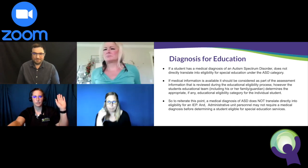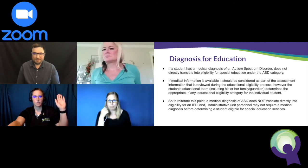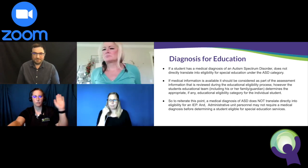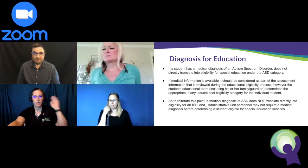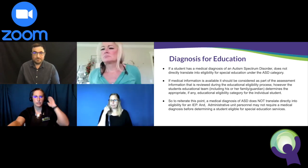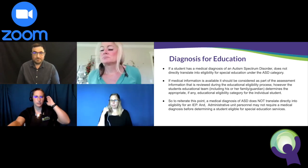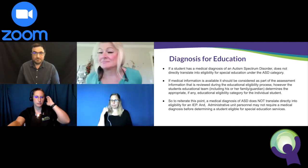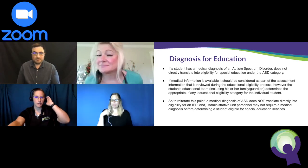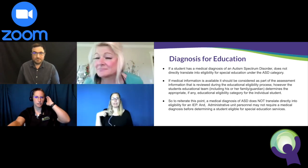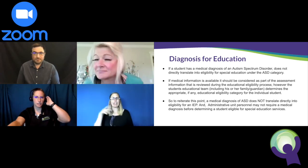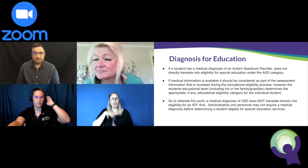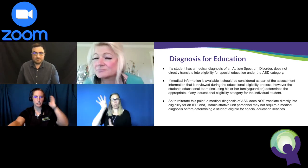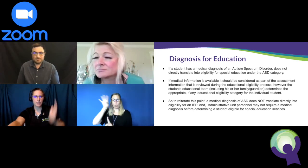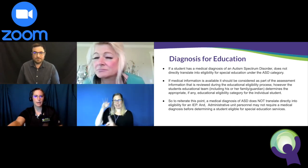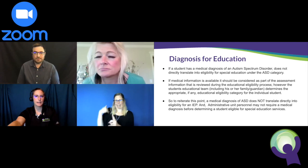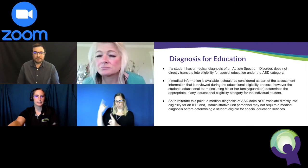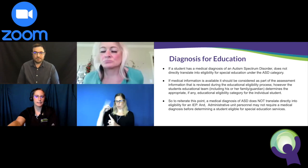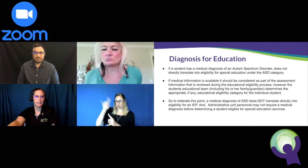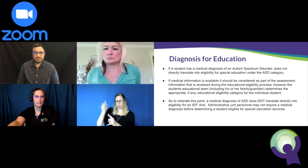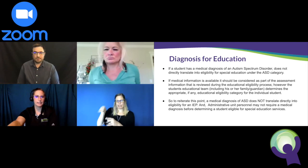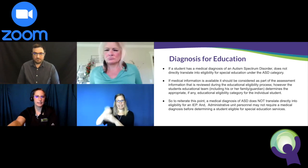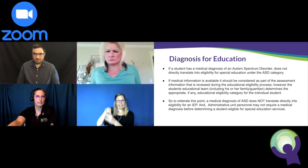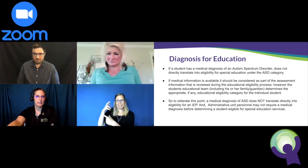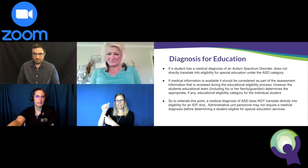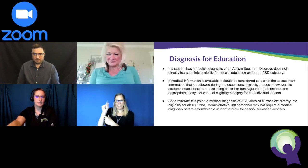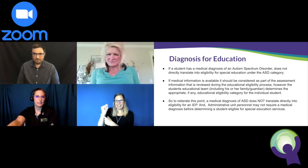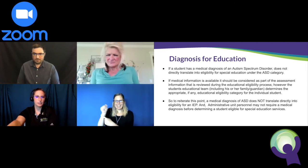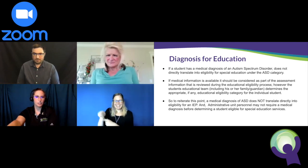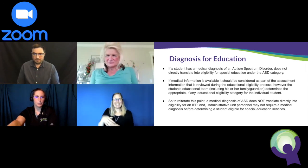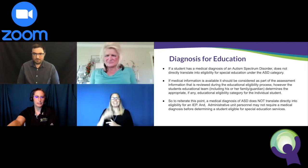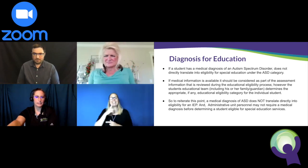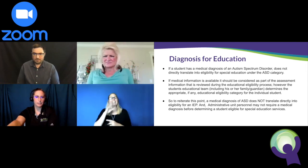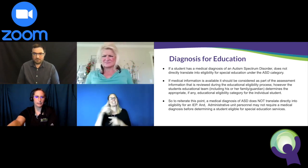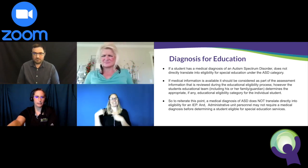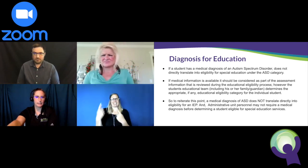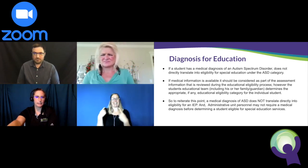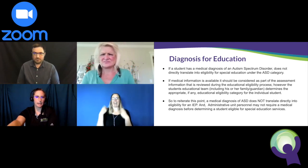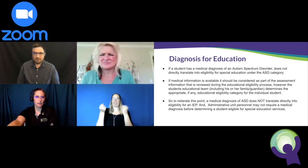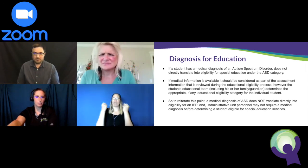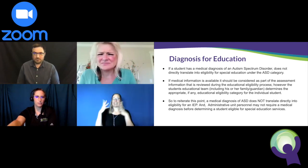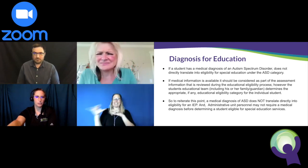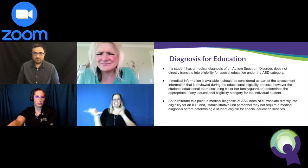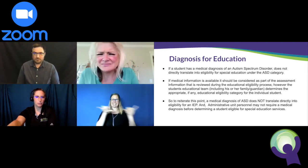Ronda there's a question in the chat box and it says: since there's so many similarities, how do you filter through at a young age